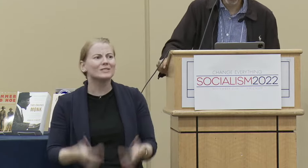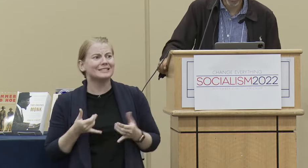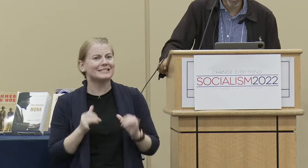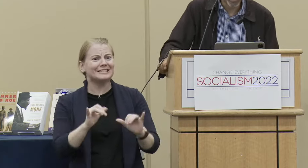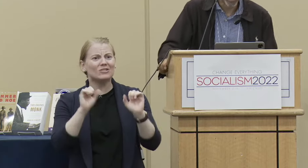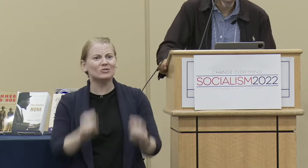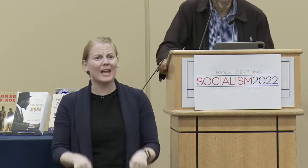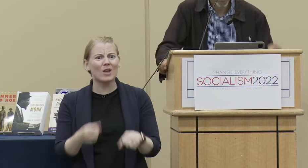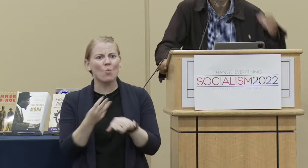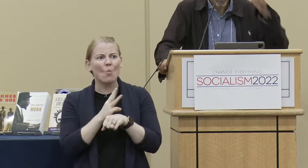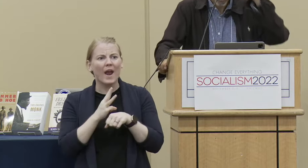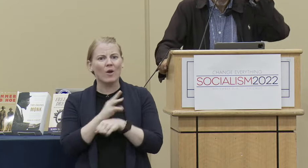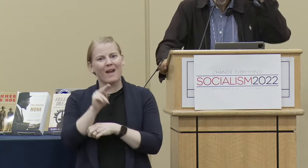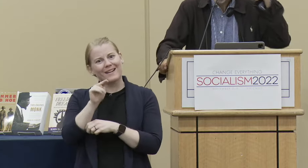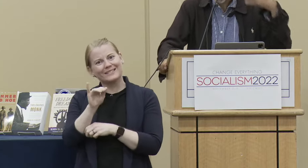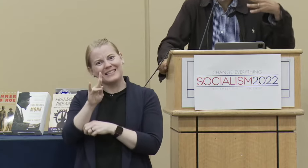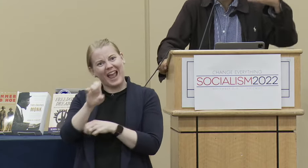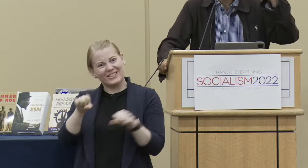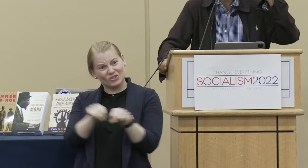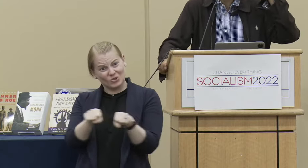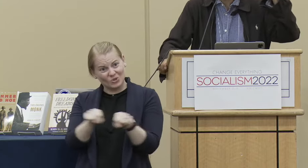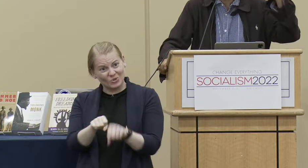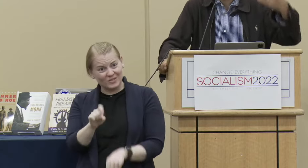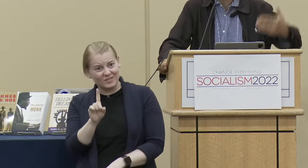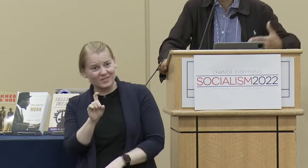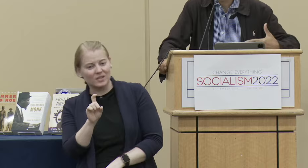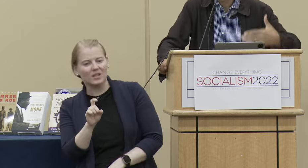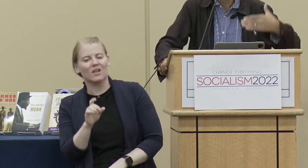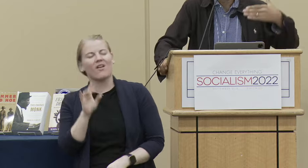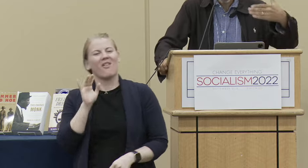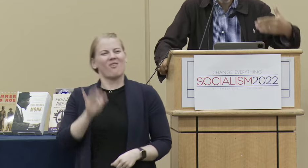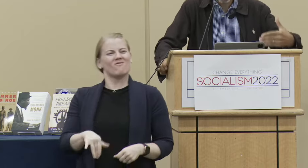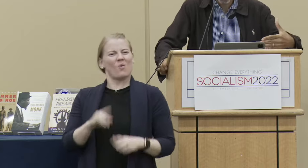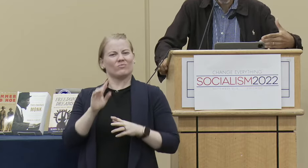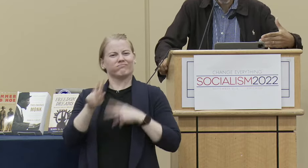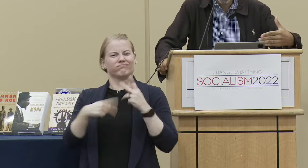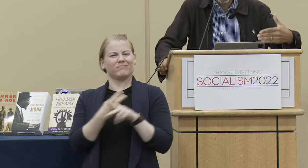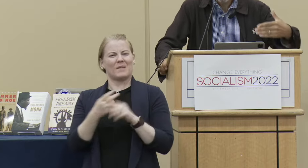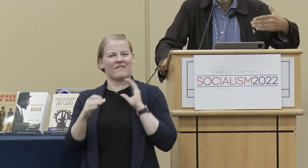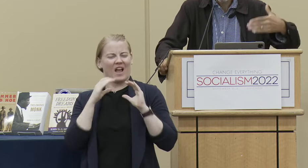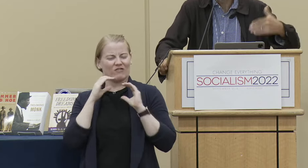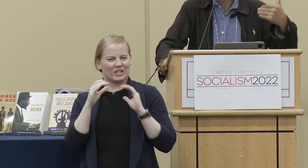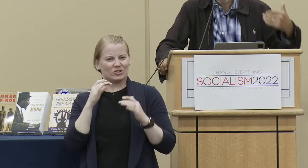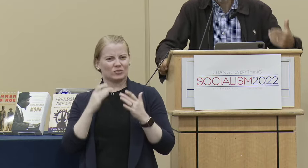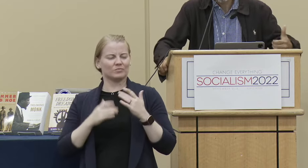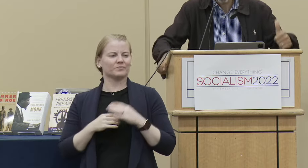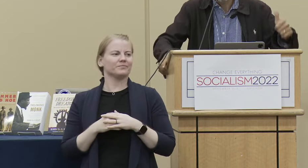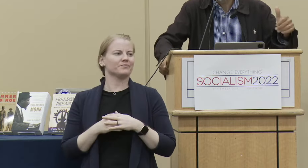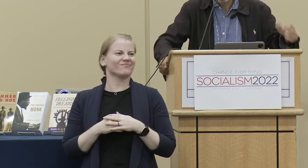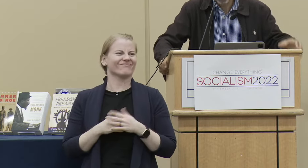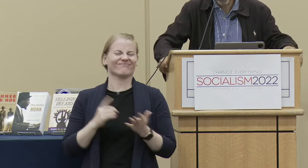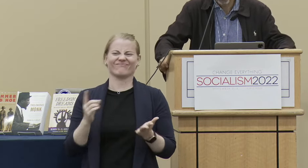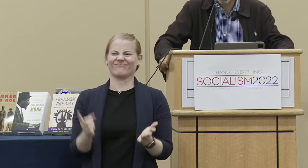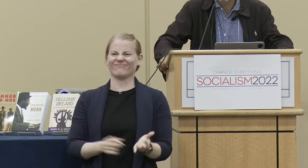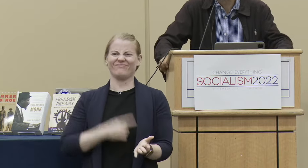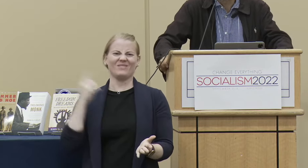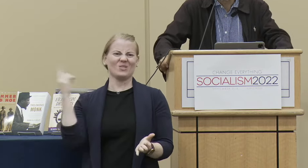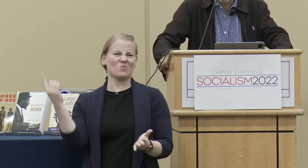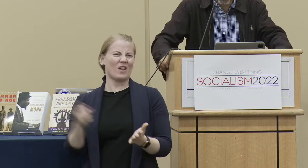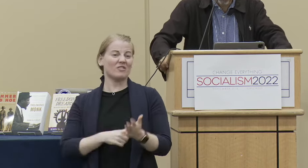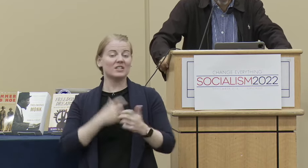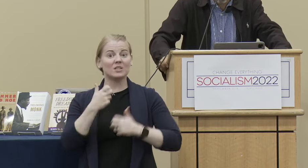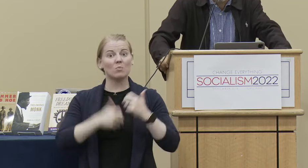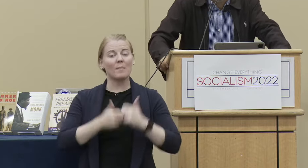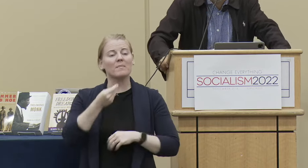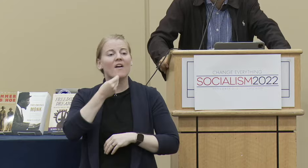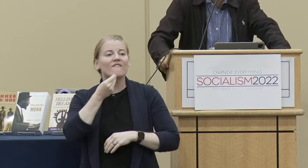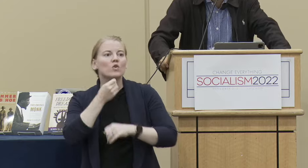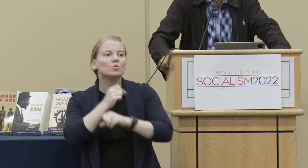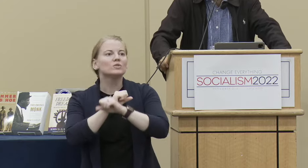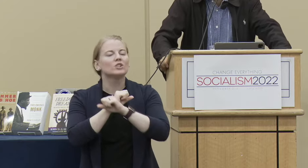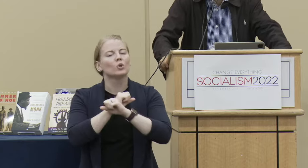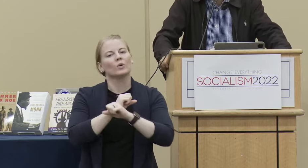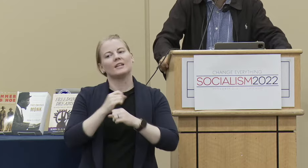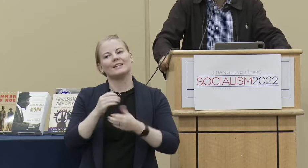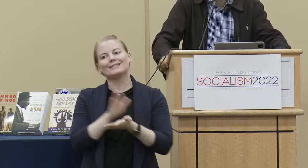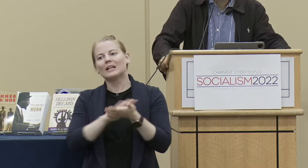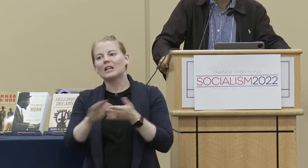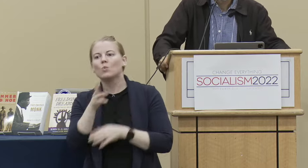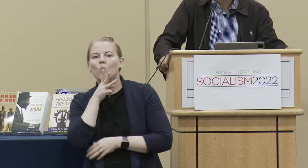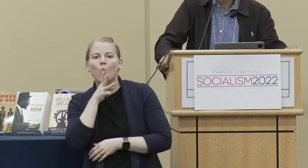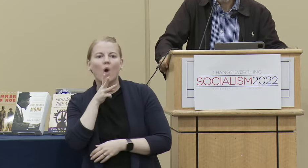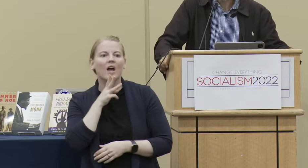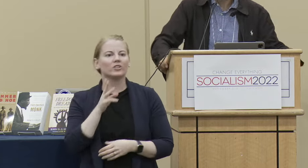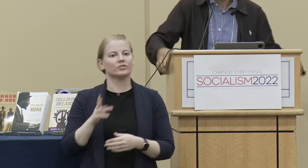well, will I lose my house? Can I still have Nikes